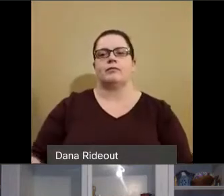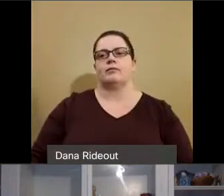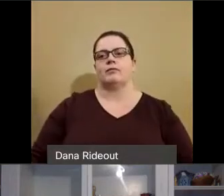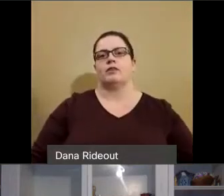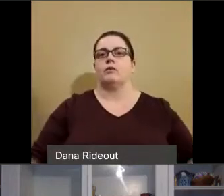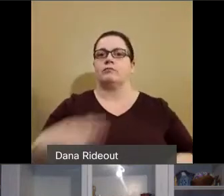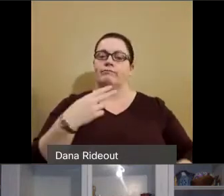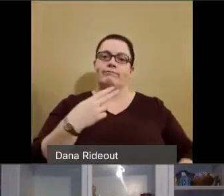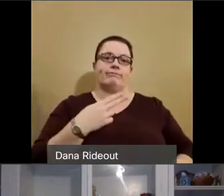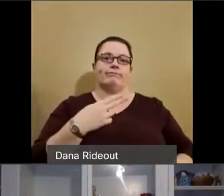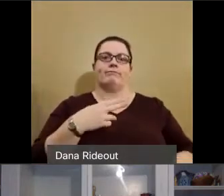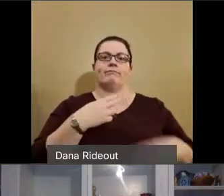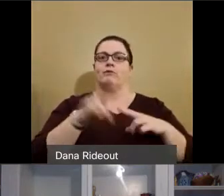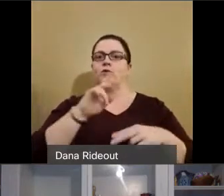because this is a kind of Virgin debate,